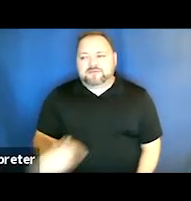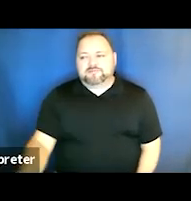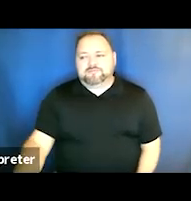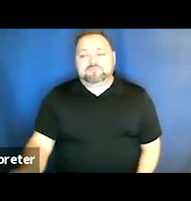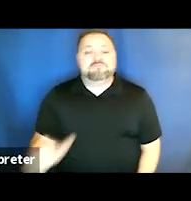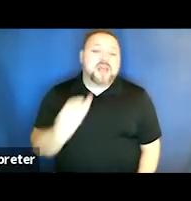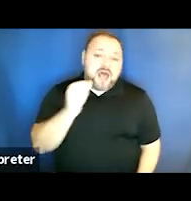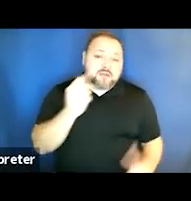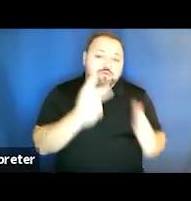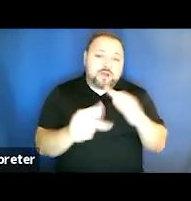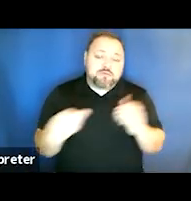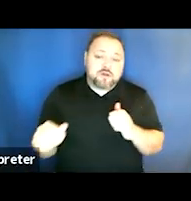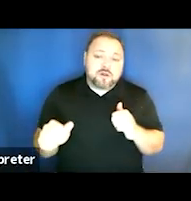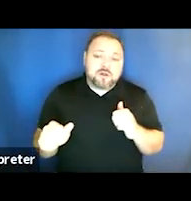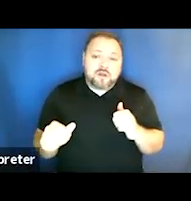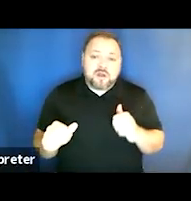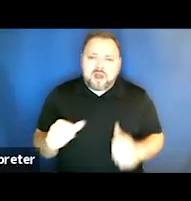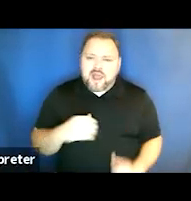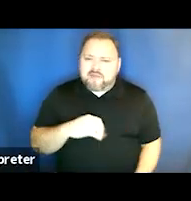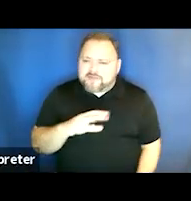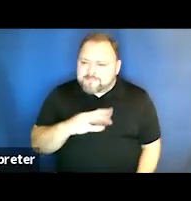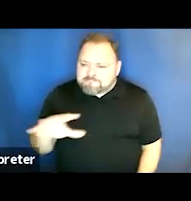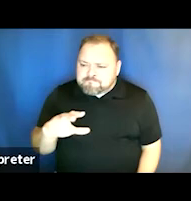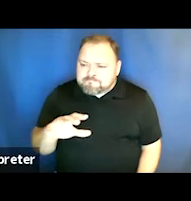I have Charcot-Marie-Tooth disease, a rare form of it.